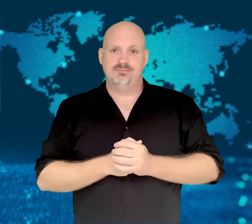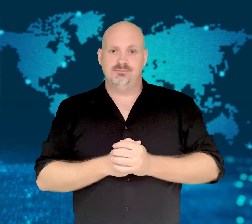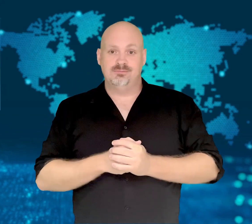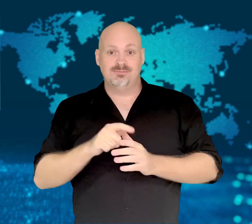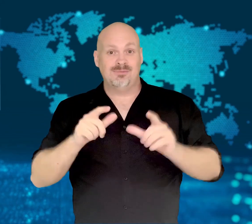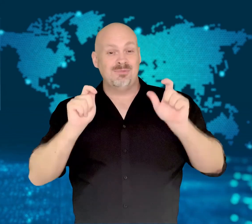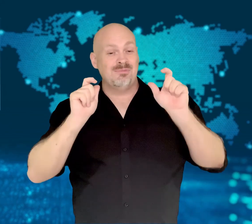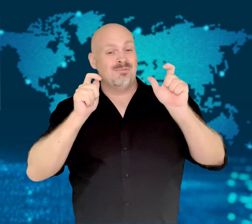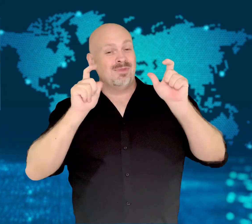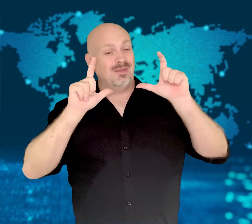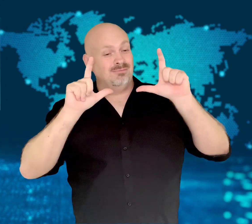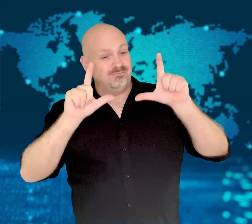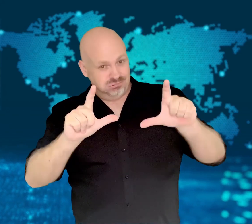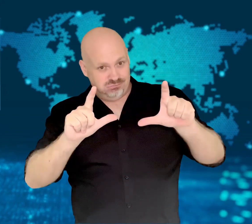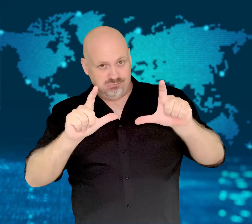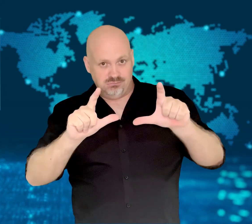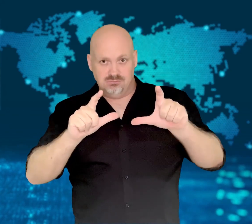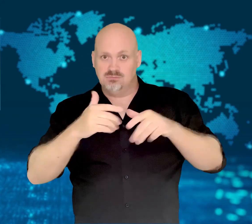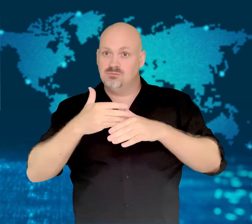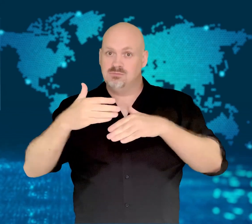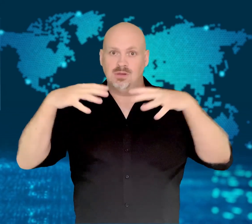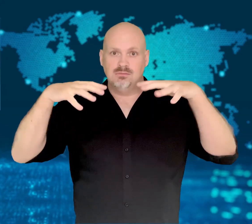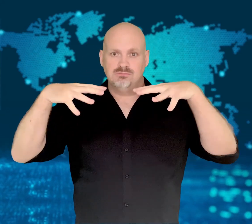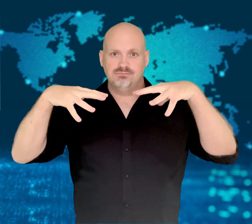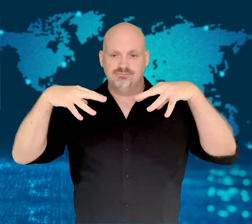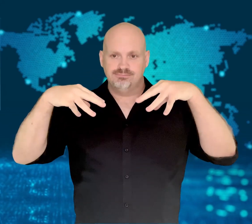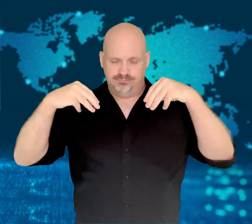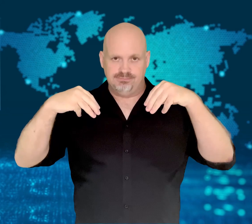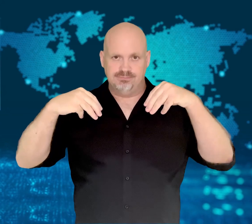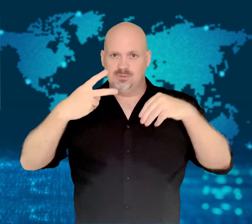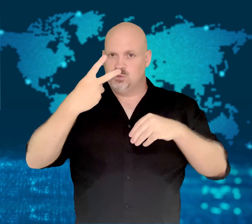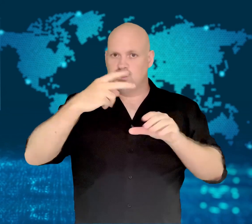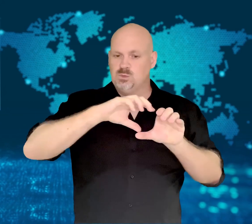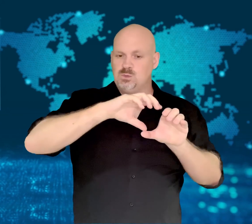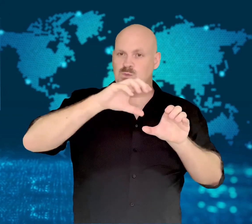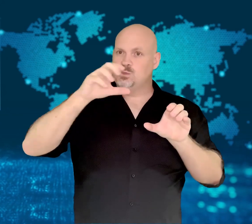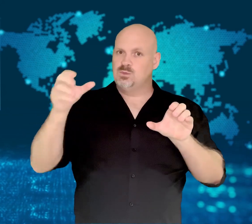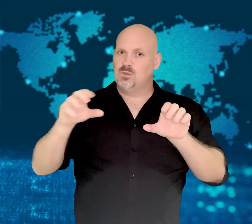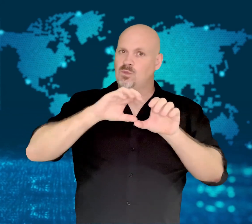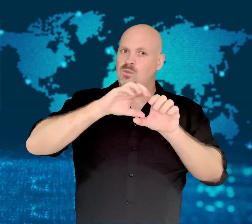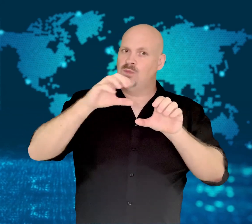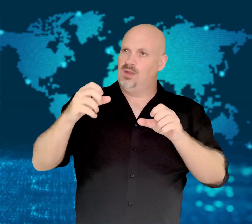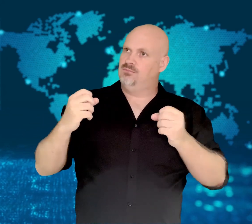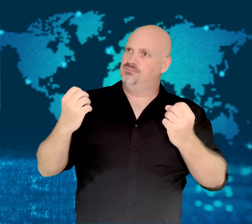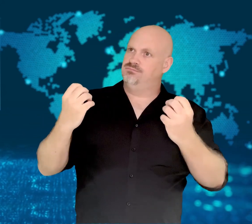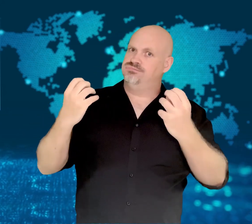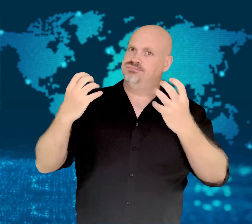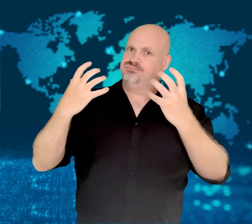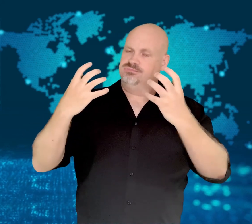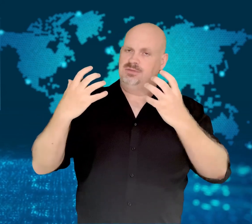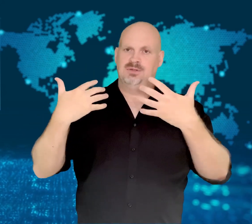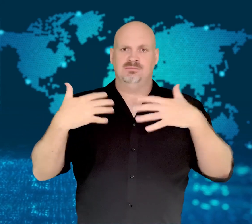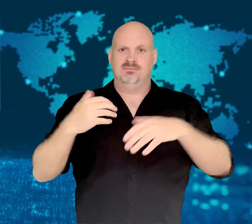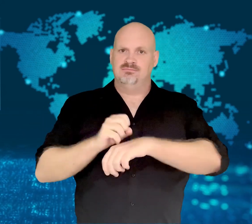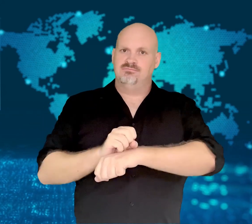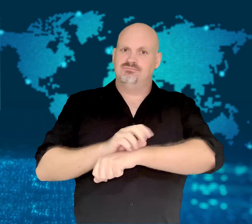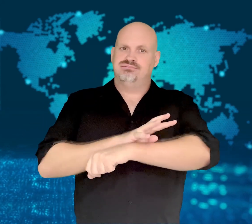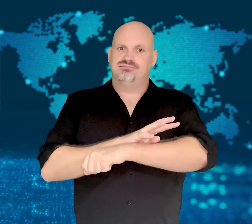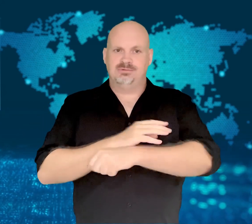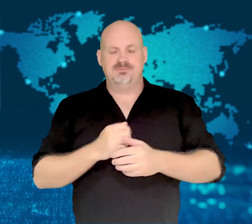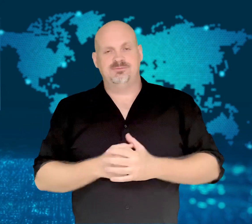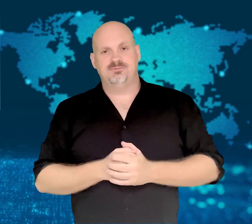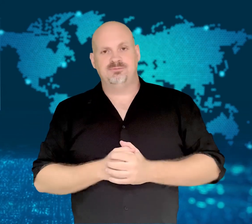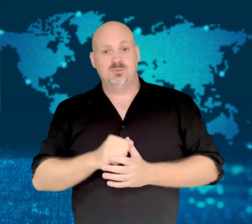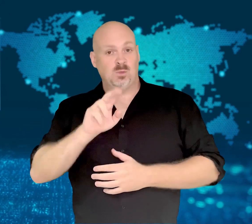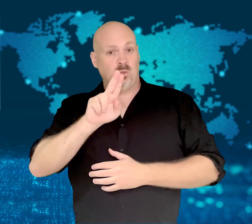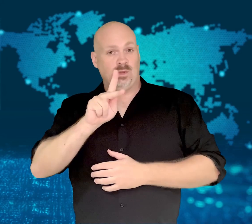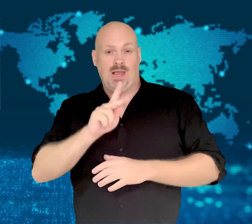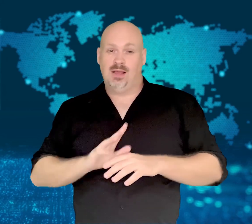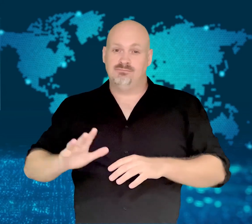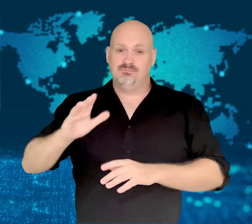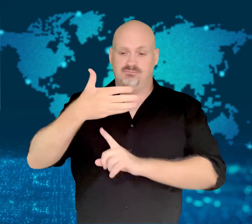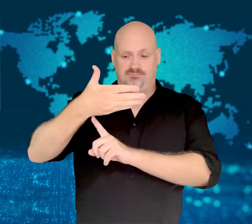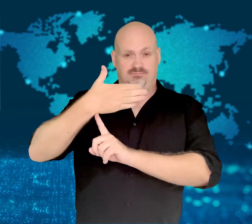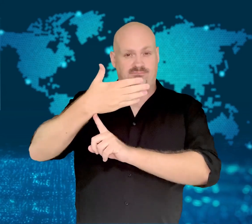After the notice was posted, the rain stopped and a double rainbow appeared as if on cue.